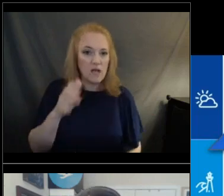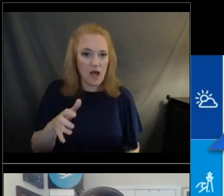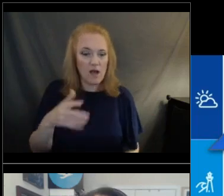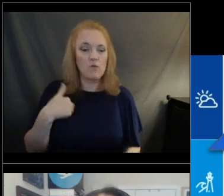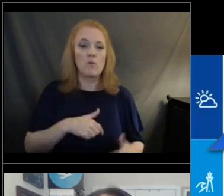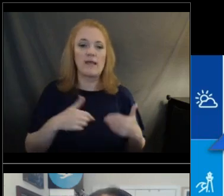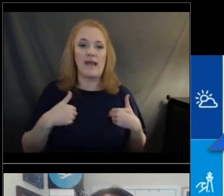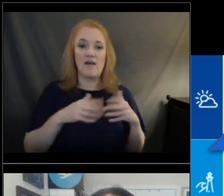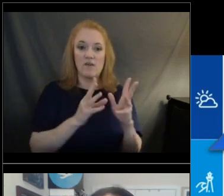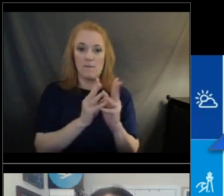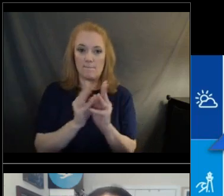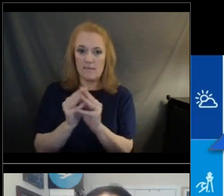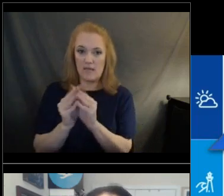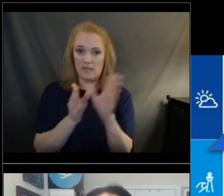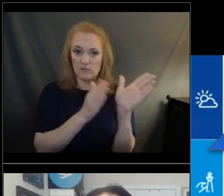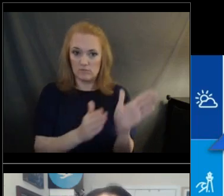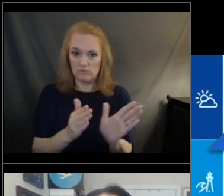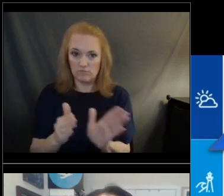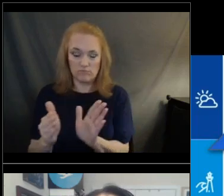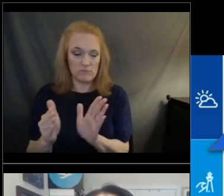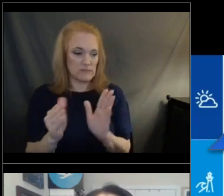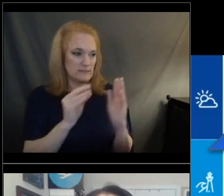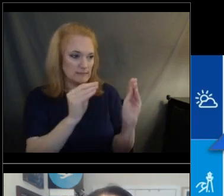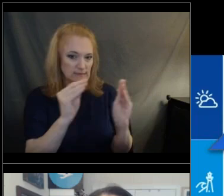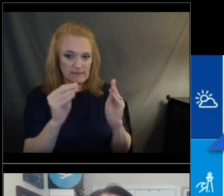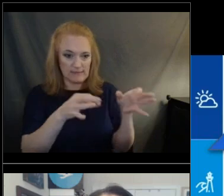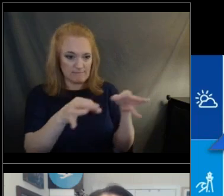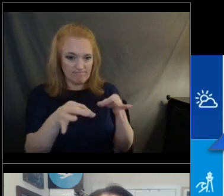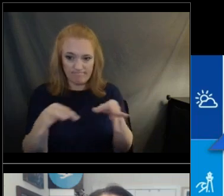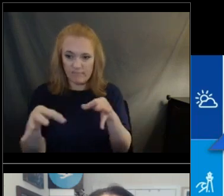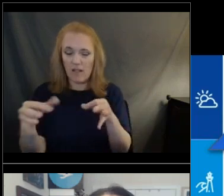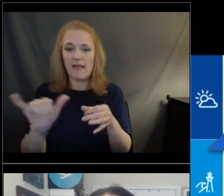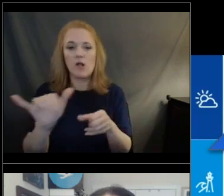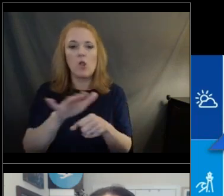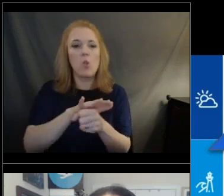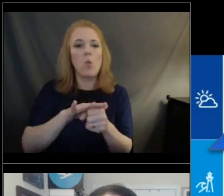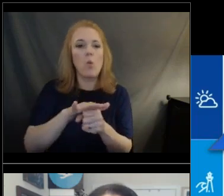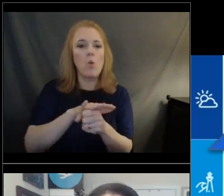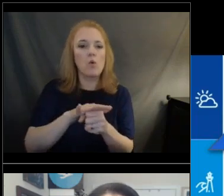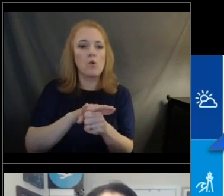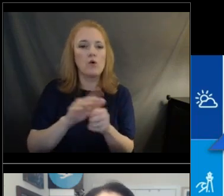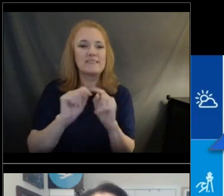meetings and preparedness actions such as local integrated weather team meetings,